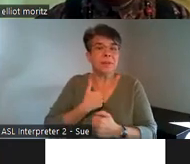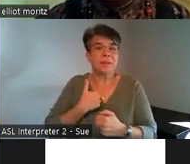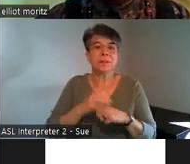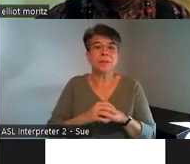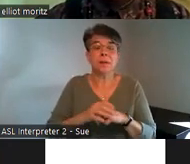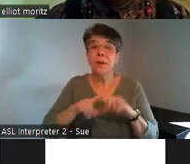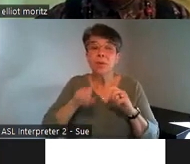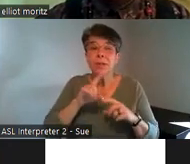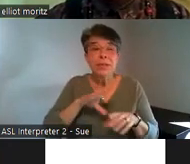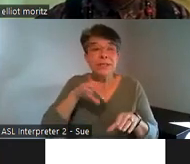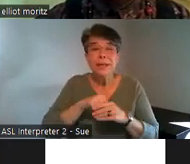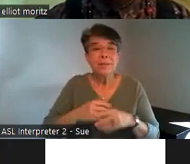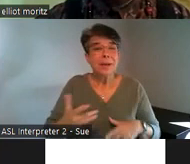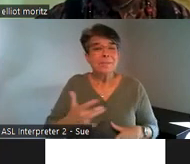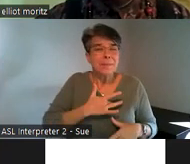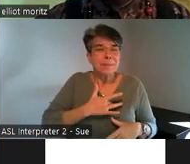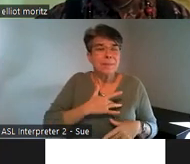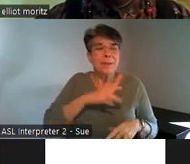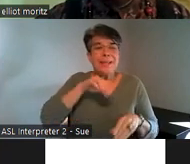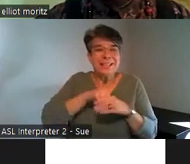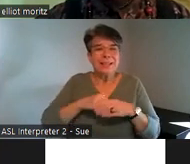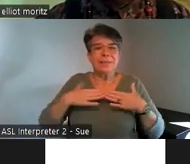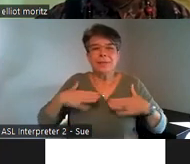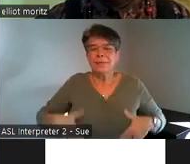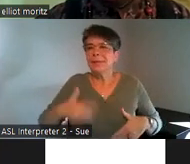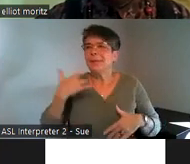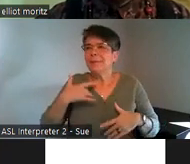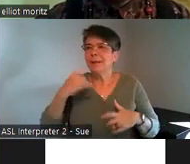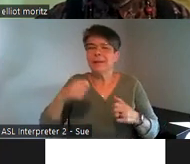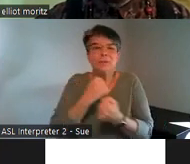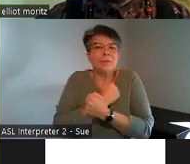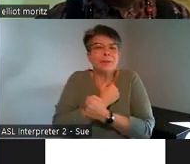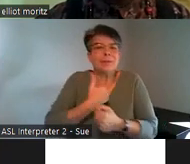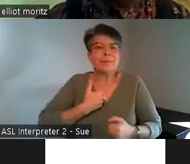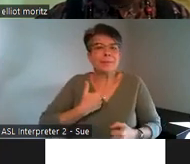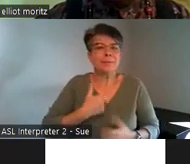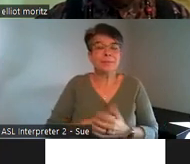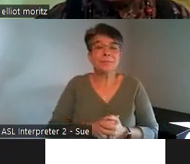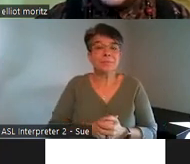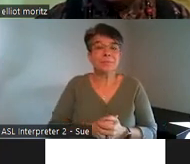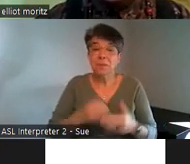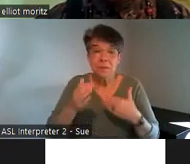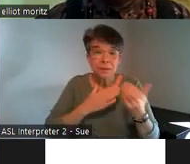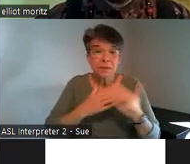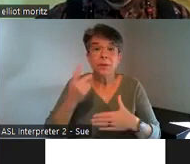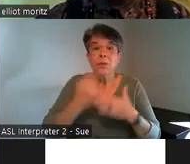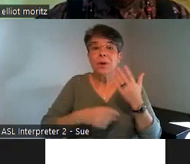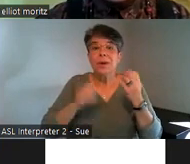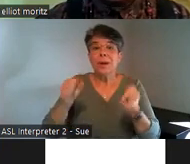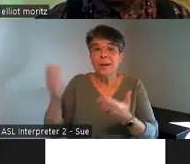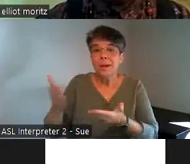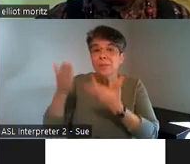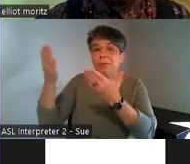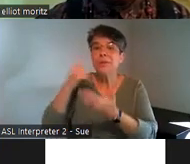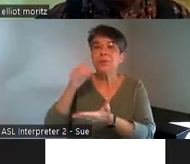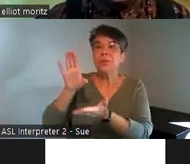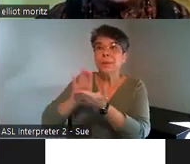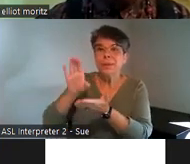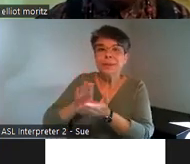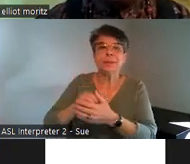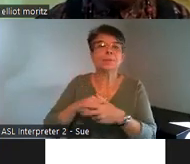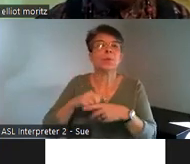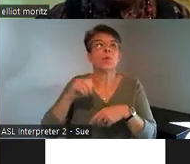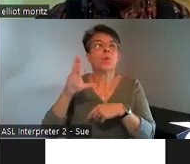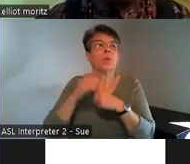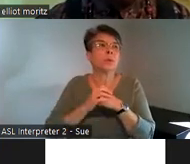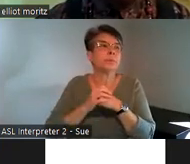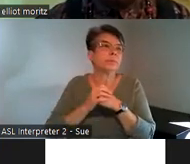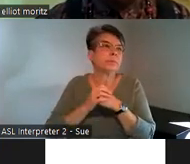so core to who I am despite what I can offer to capitalism despite what I can offer to a system